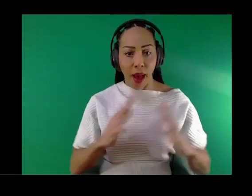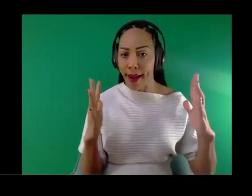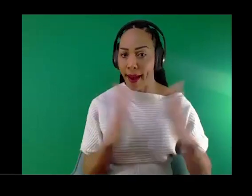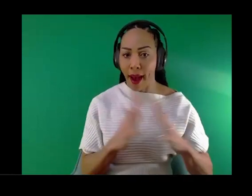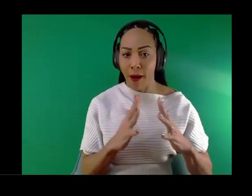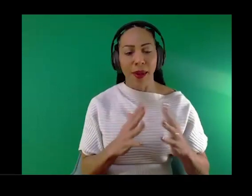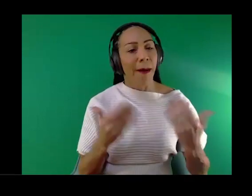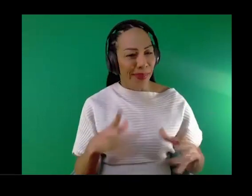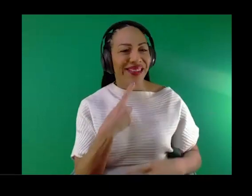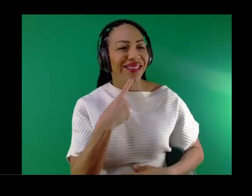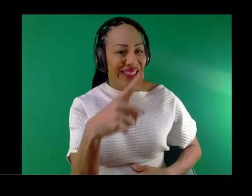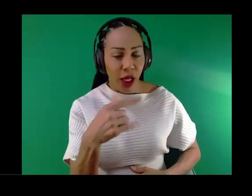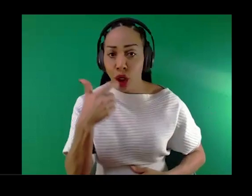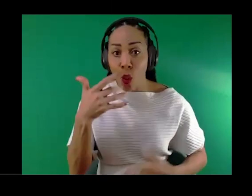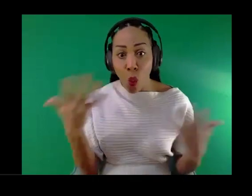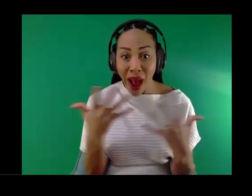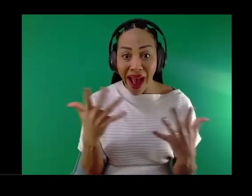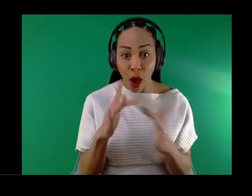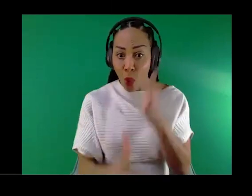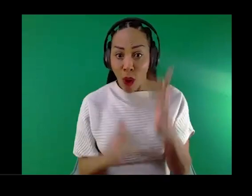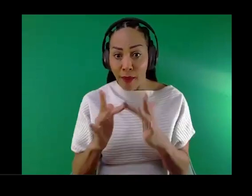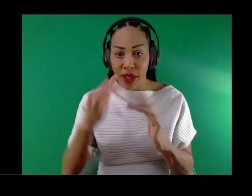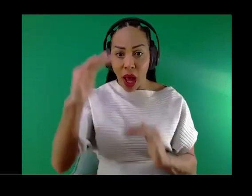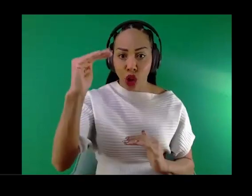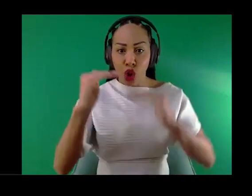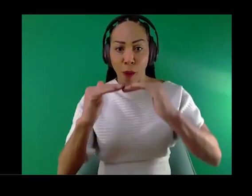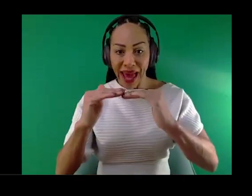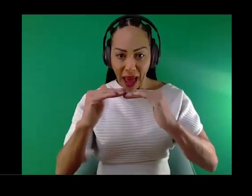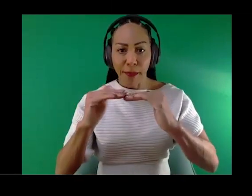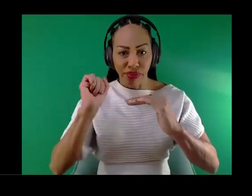download from Stopgap's website you can use this application form or if you would